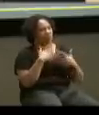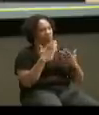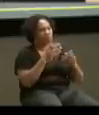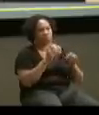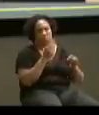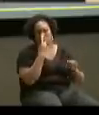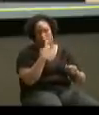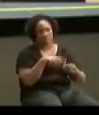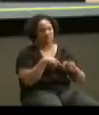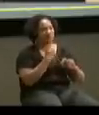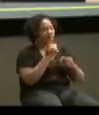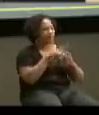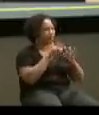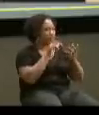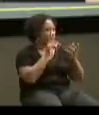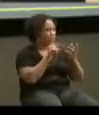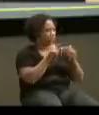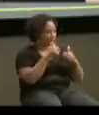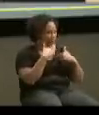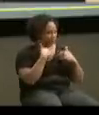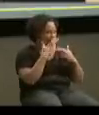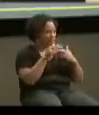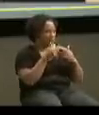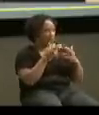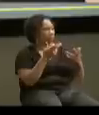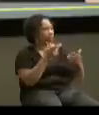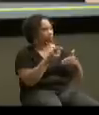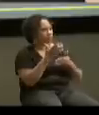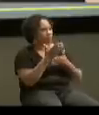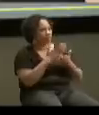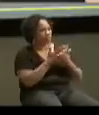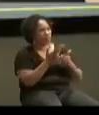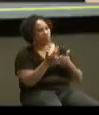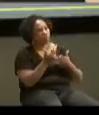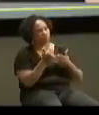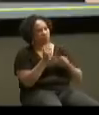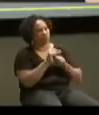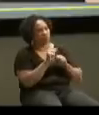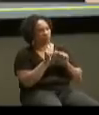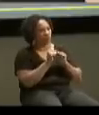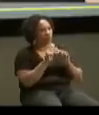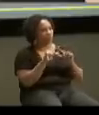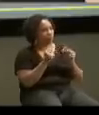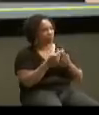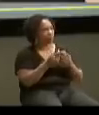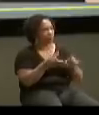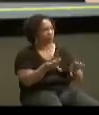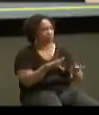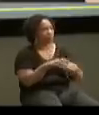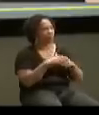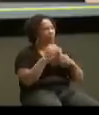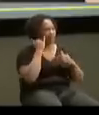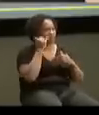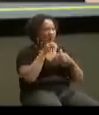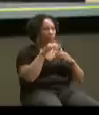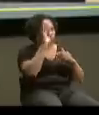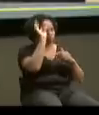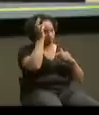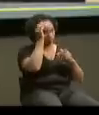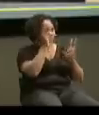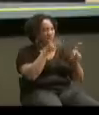I WOULD BE MORE THAN HAPPY TO ADDRESS QUESTIONS THAT YOU MAY